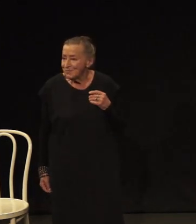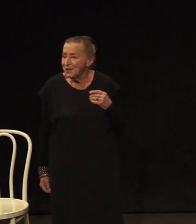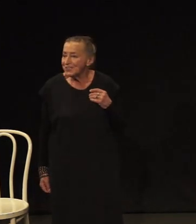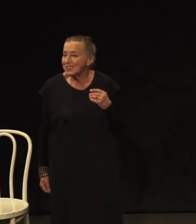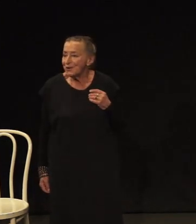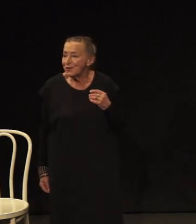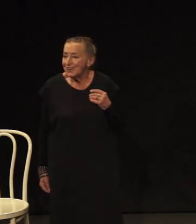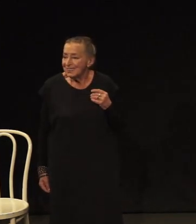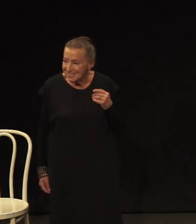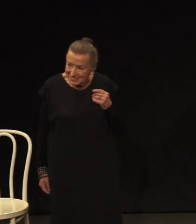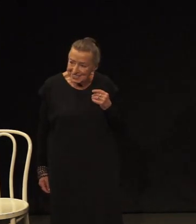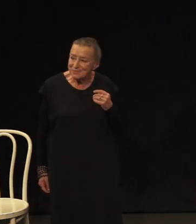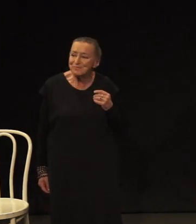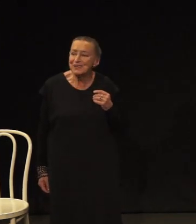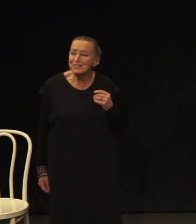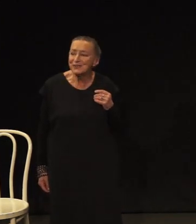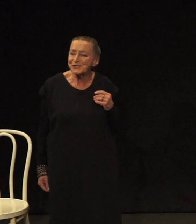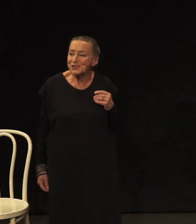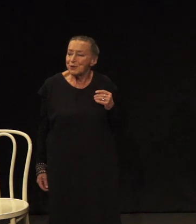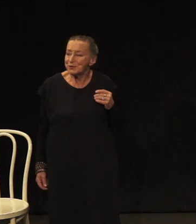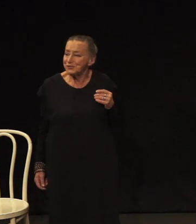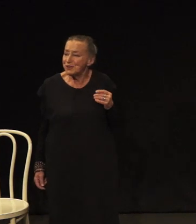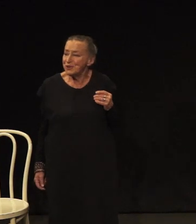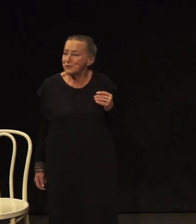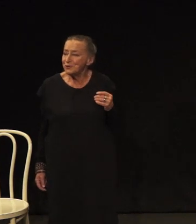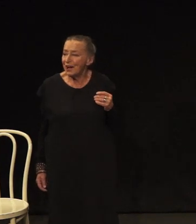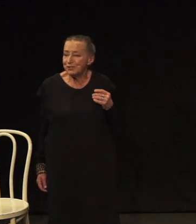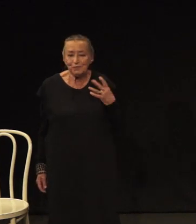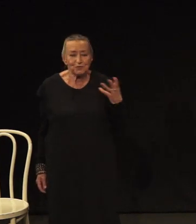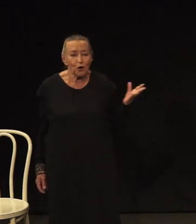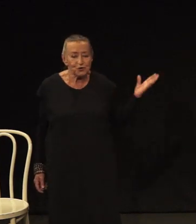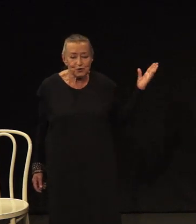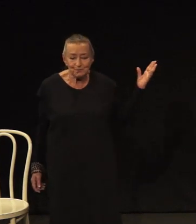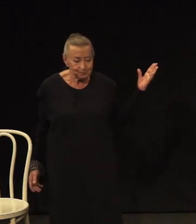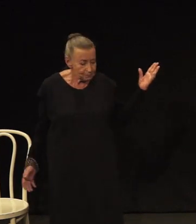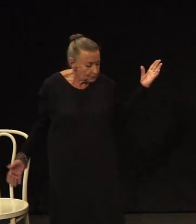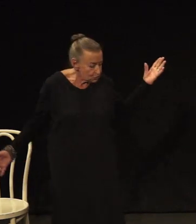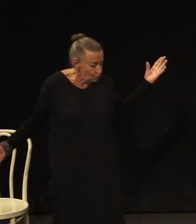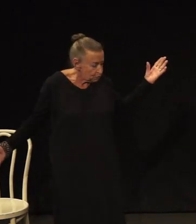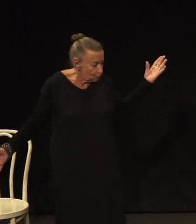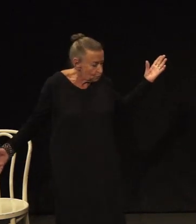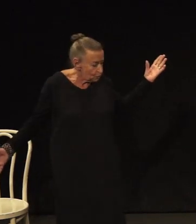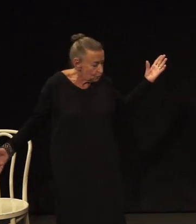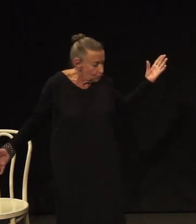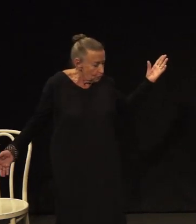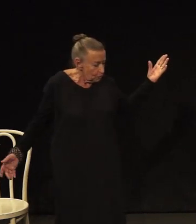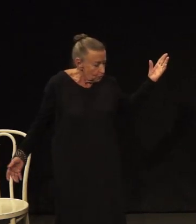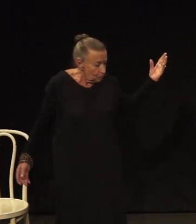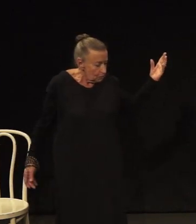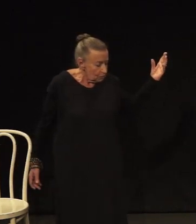of his childhood bedroom from ten years before. He enters, steps back,